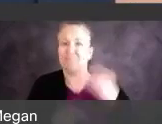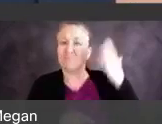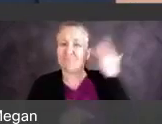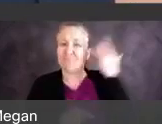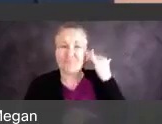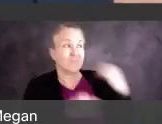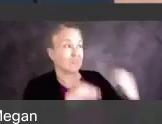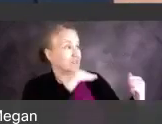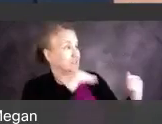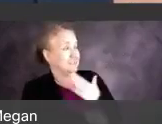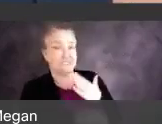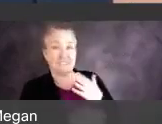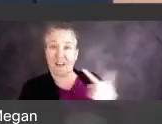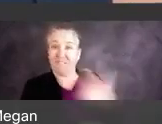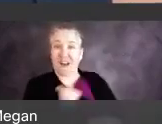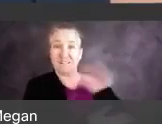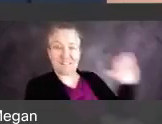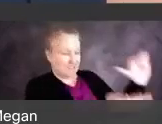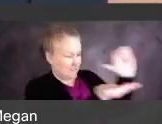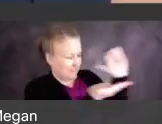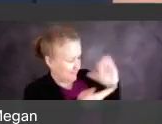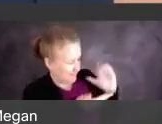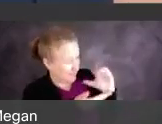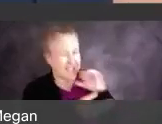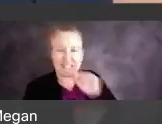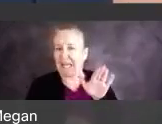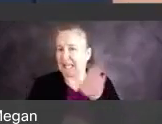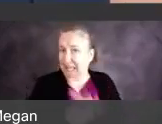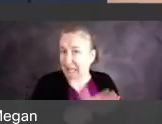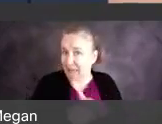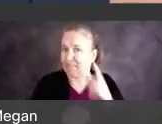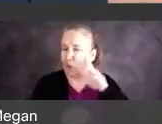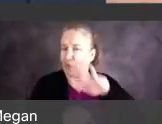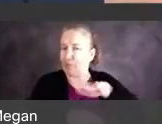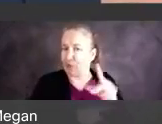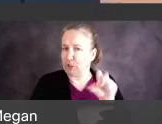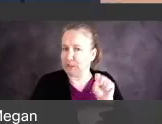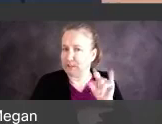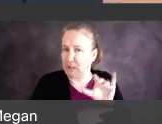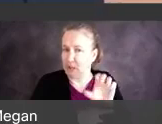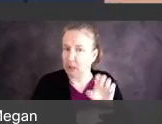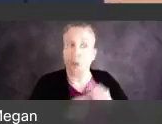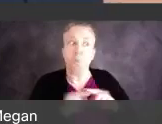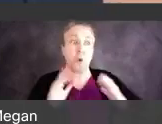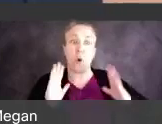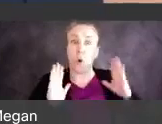to expand our operations right now but we are hopeful that that will change in the coming weeks.